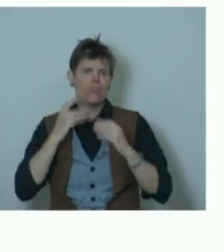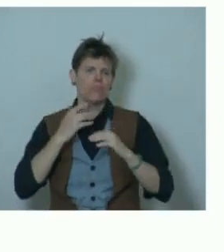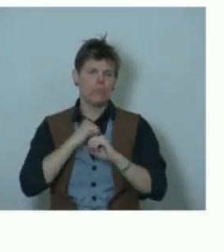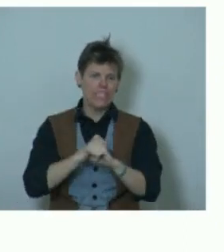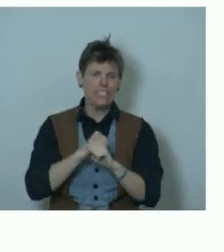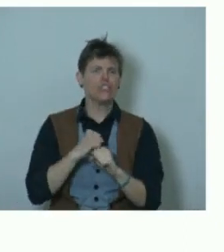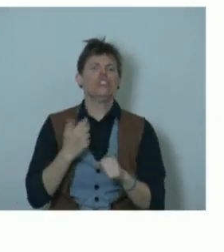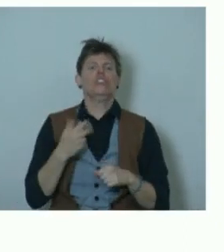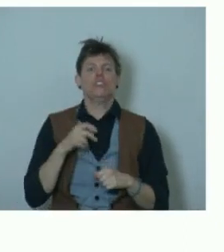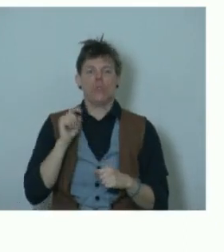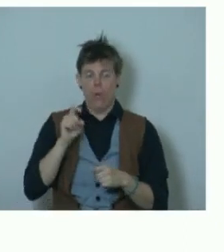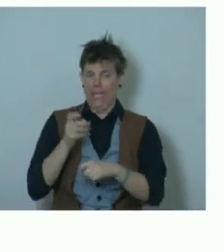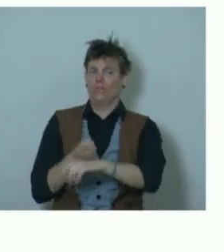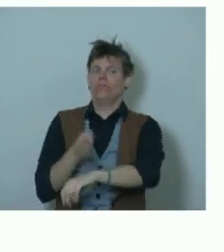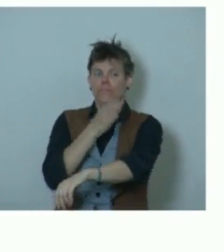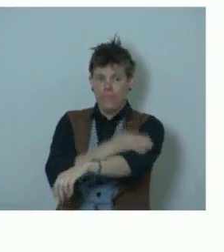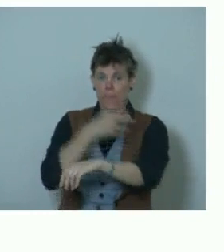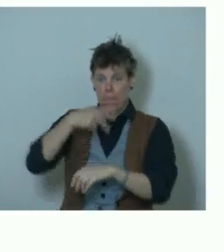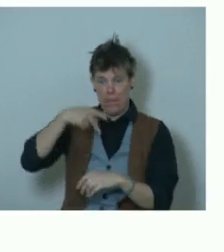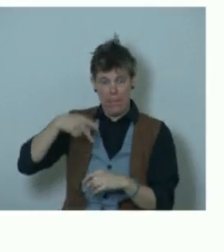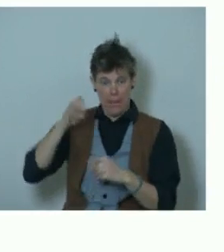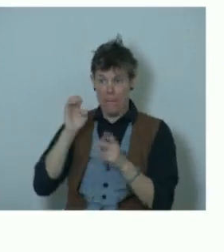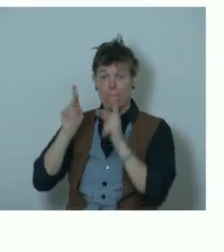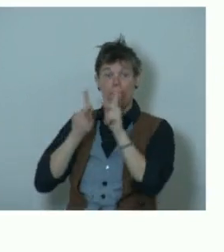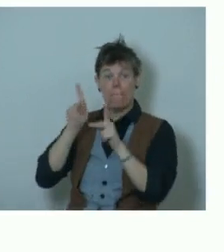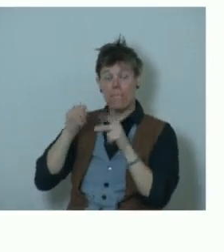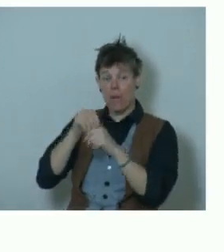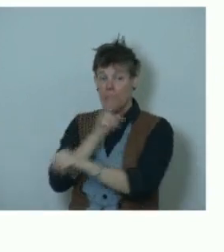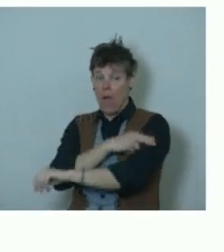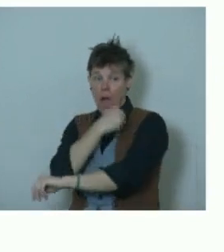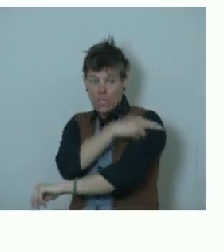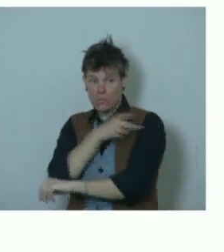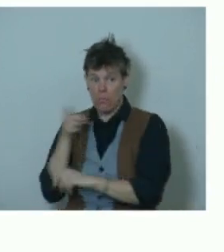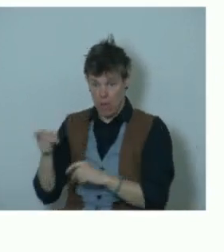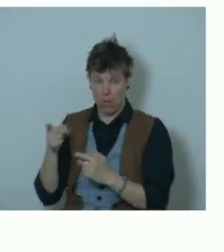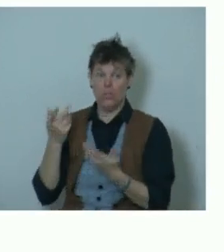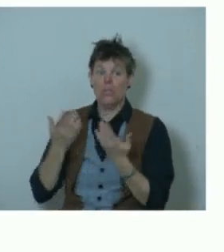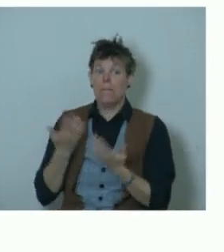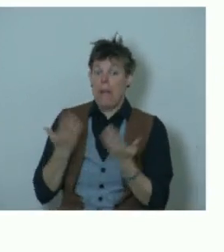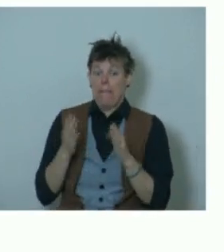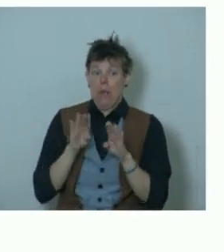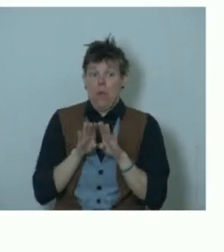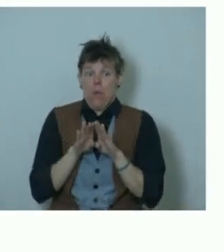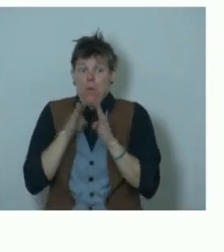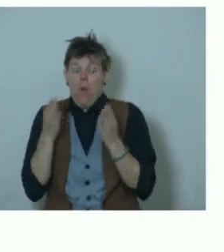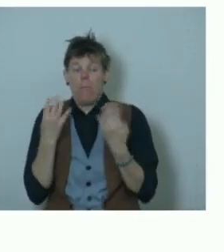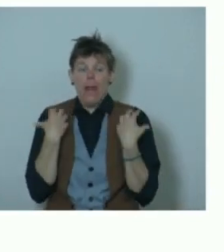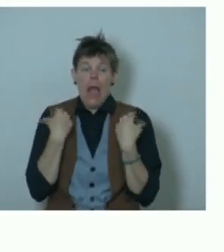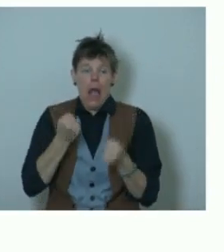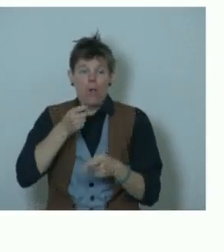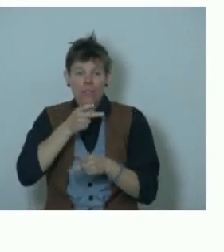PPE WE ARE DOING BETTER ON. REQUIREMENTS FOR PPE GO DOWN SUBSTANTIALLY BECAUSE WE DON’T HAVE AS MANY PEOPLE IN THE HOSPITAL.